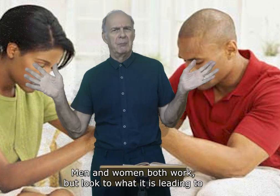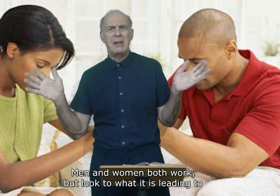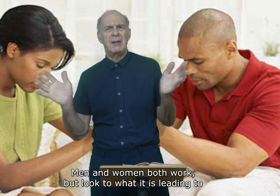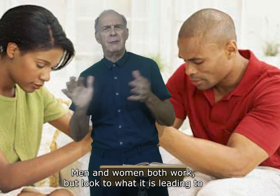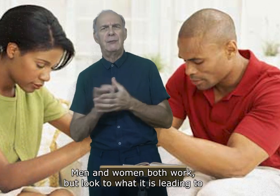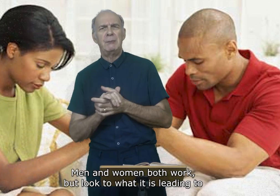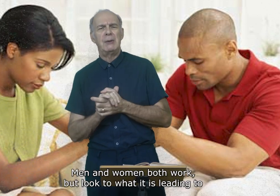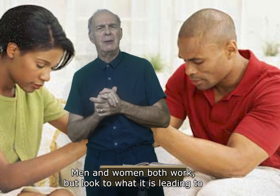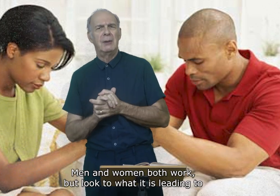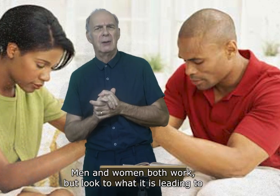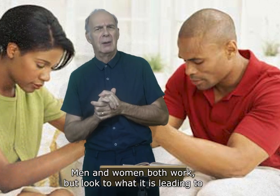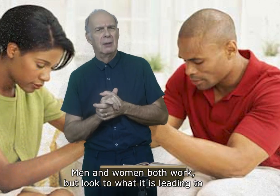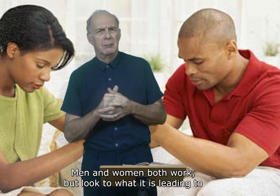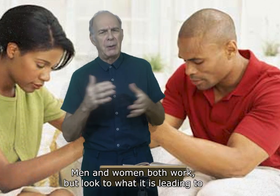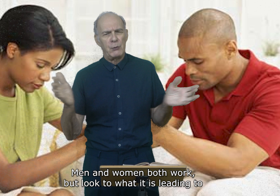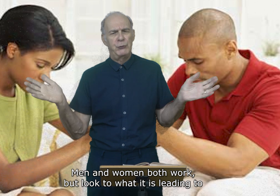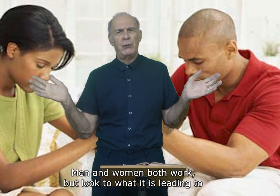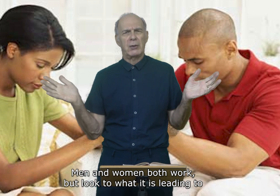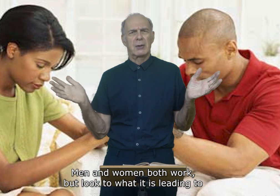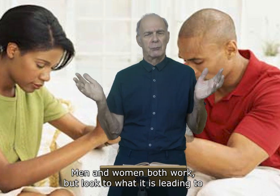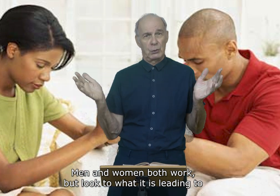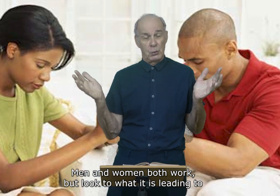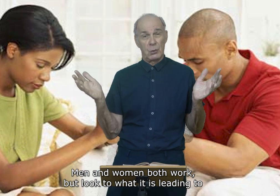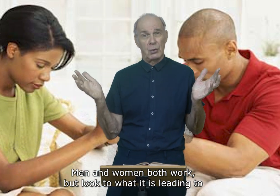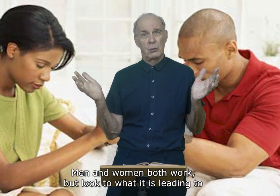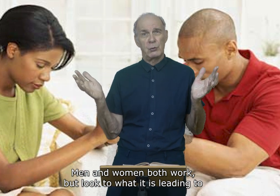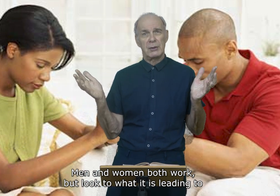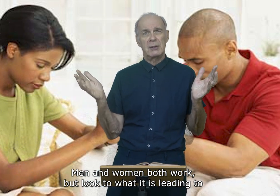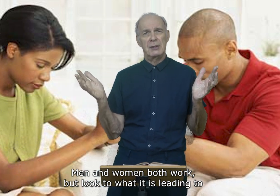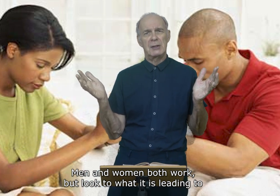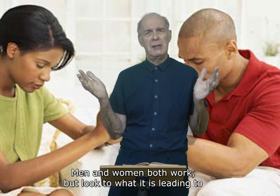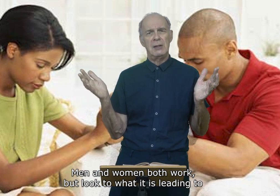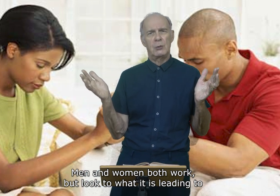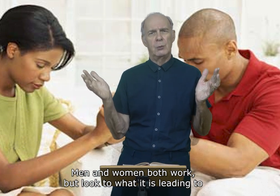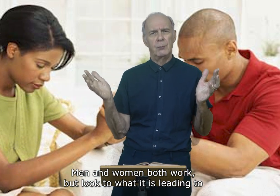Men and women both work, but look to what it is leading to